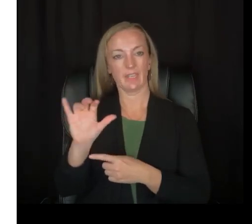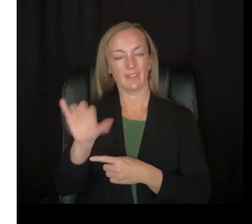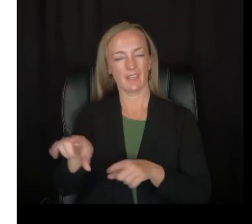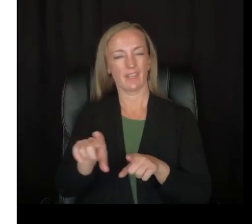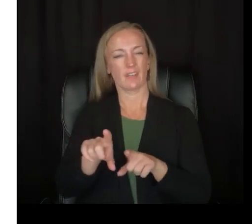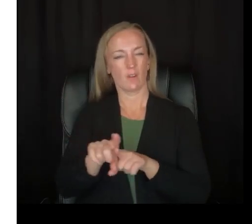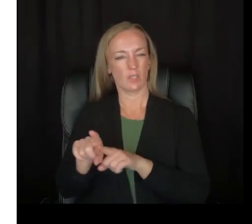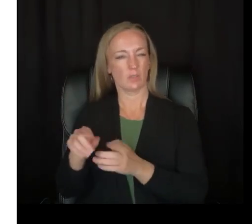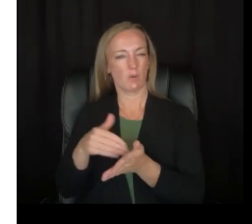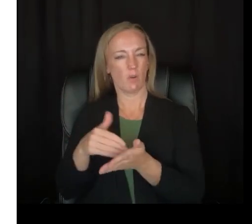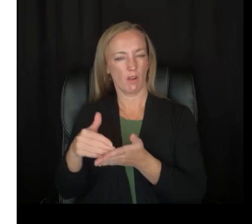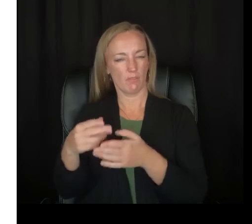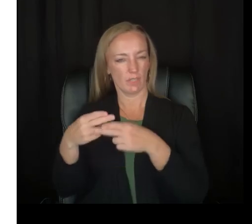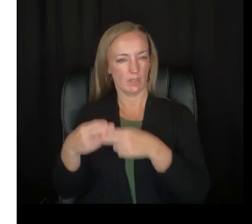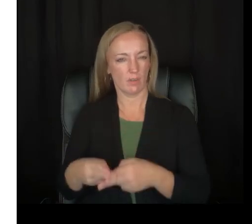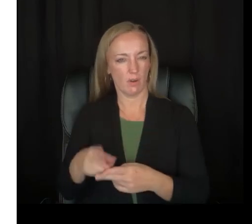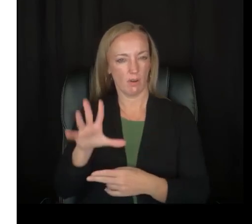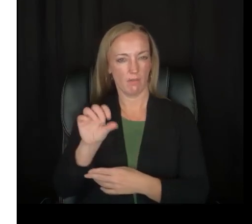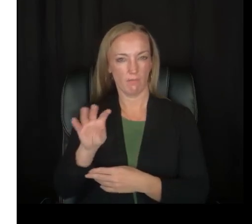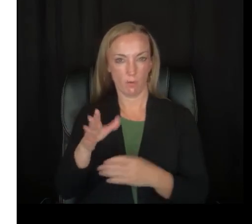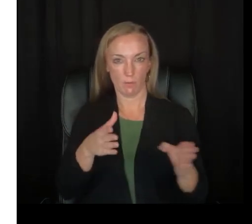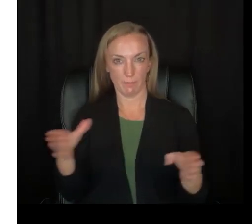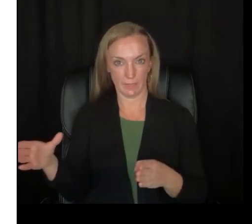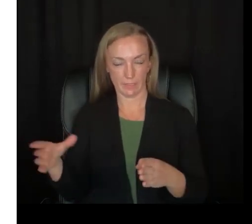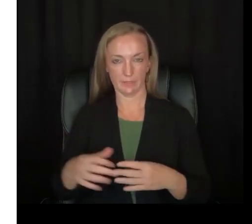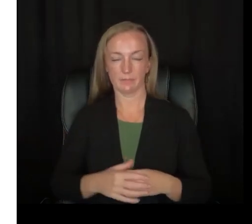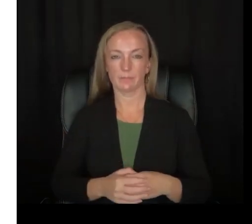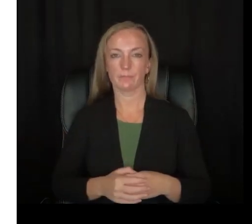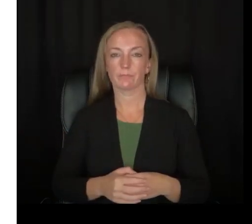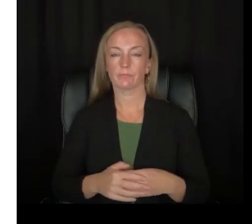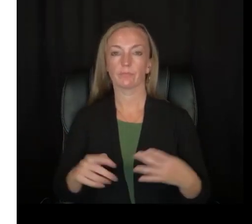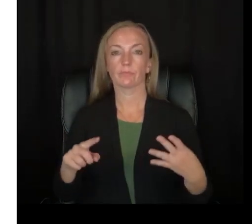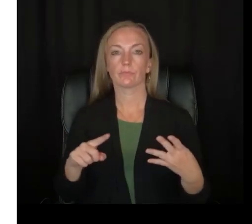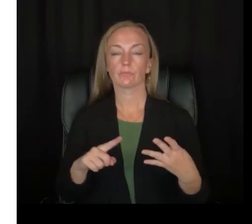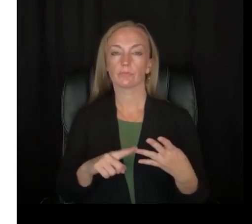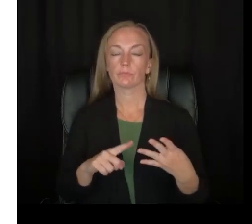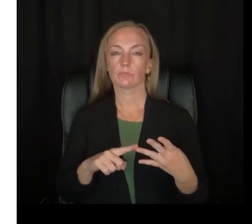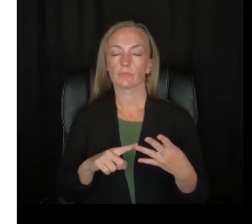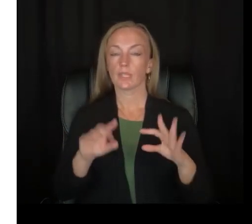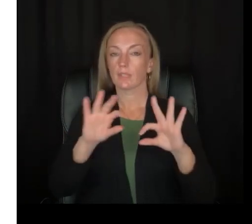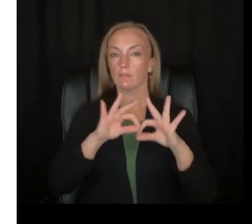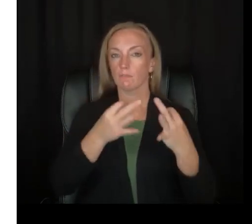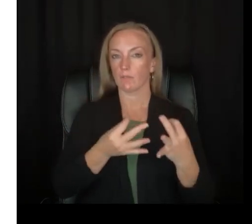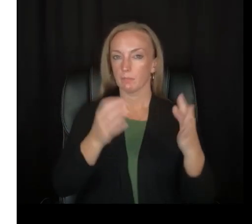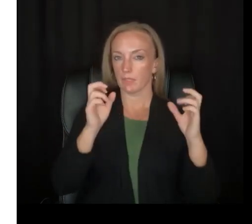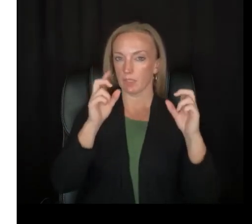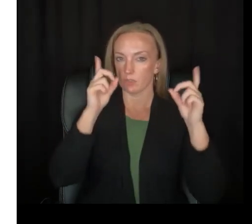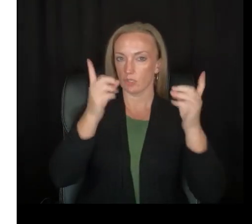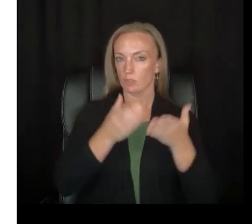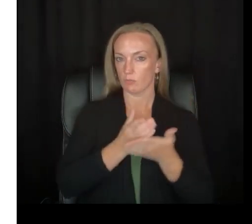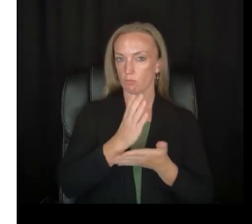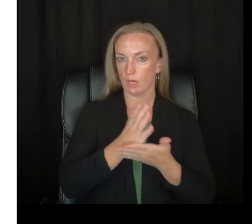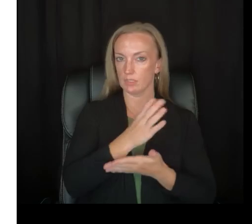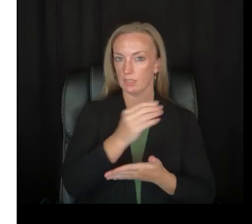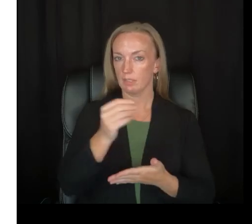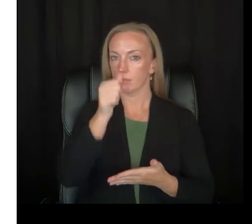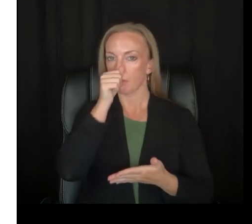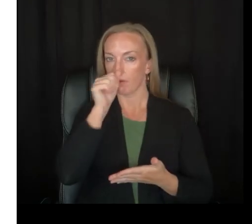which is often referred to as 504 plans, the Family Education Rights and Privacy